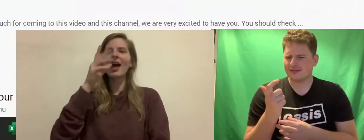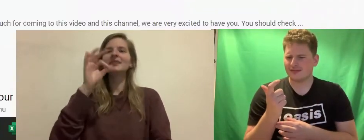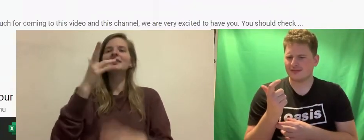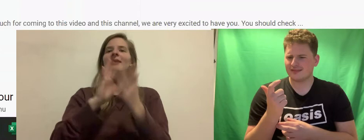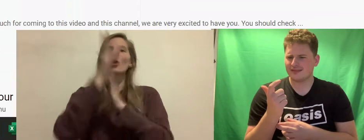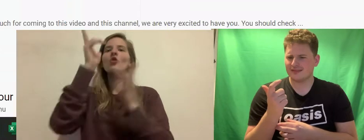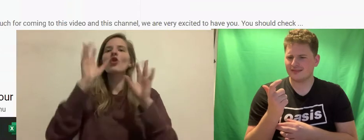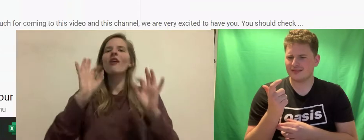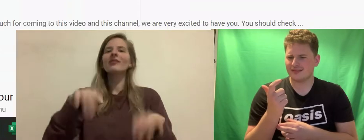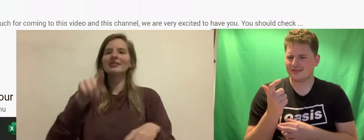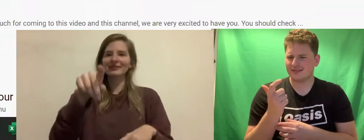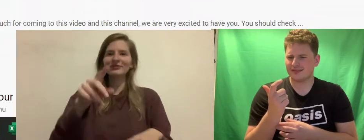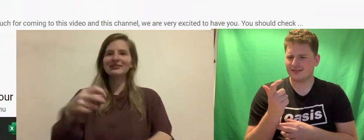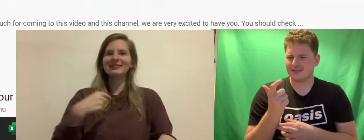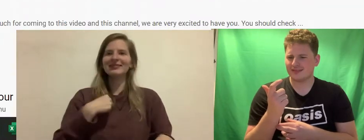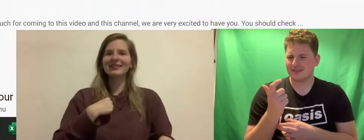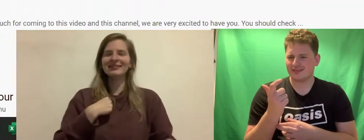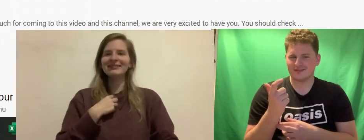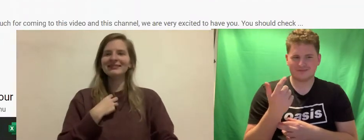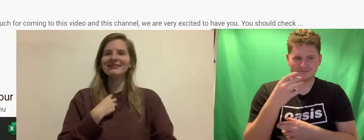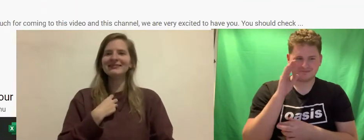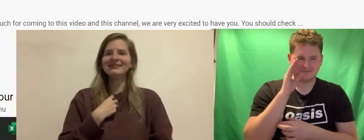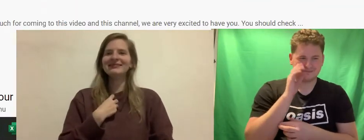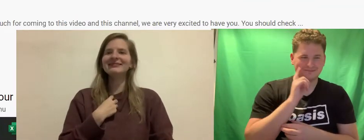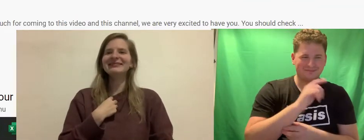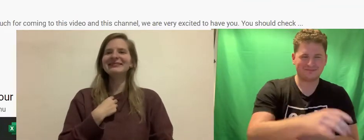W you or me? fire in the house because of our mistakes? who? A: I don't remember